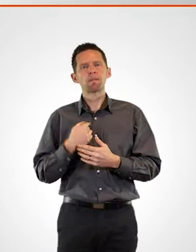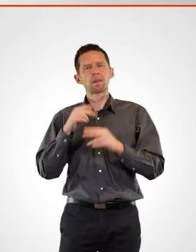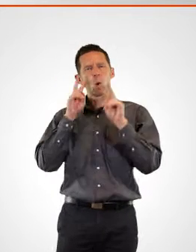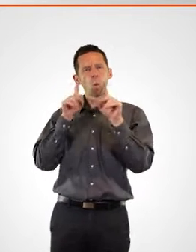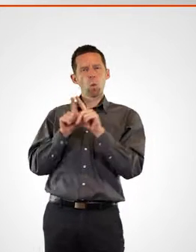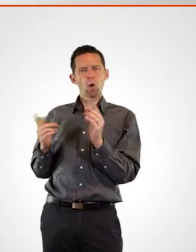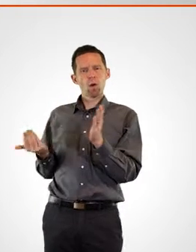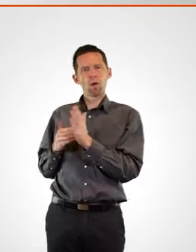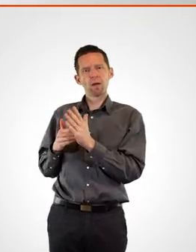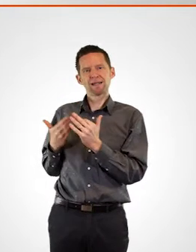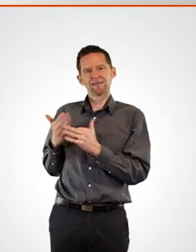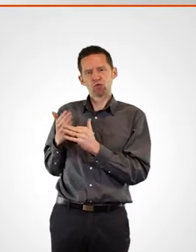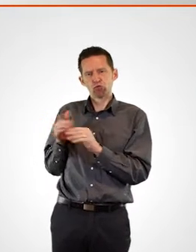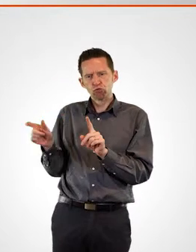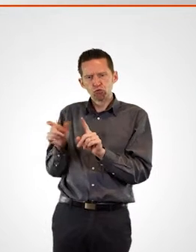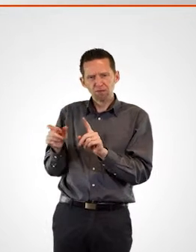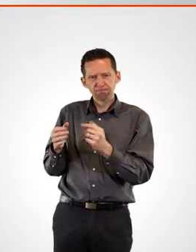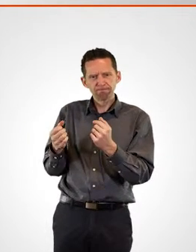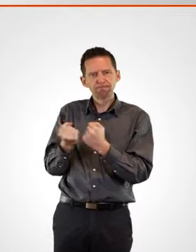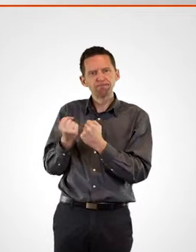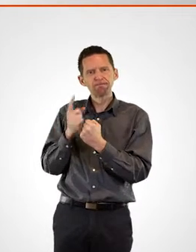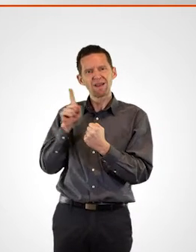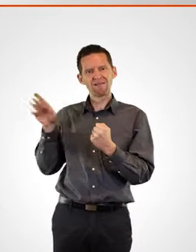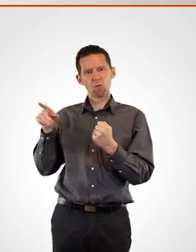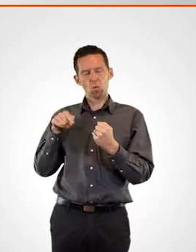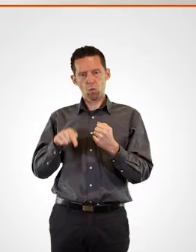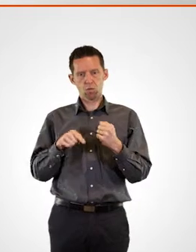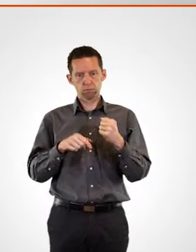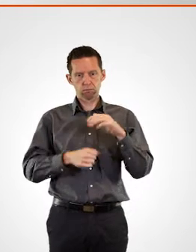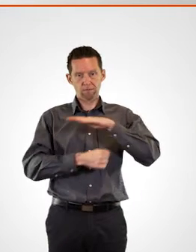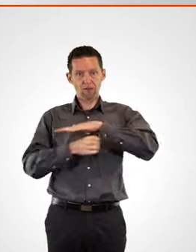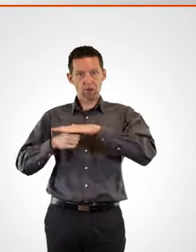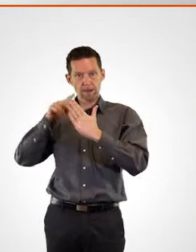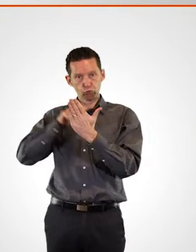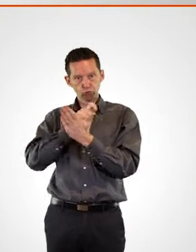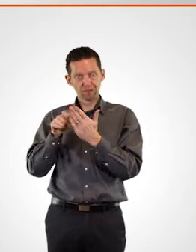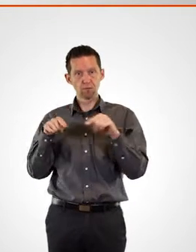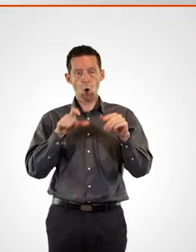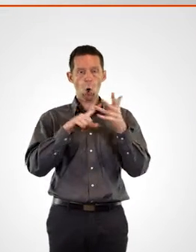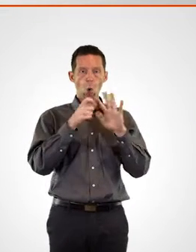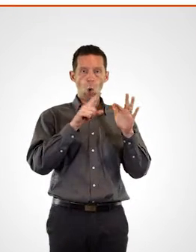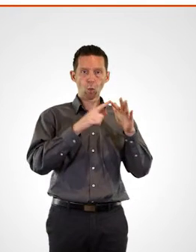So let's look at the intervention components in Foundations for Literacy and look at whether or not they're code based or meaning based.